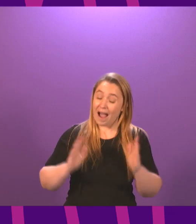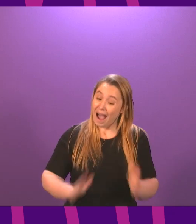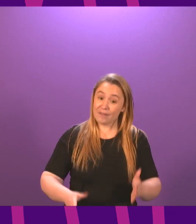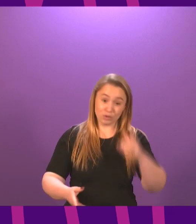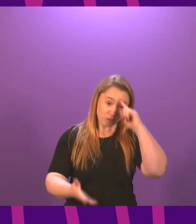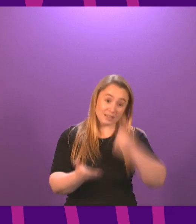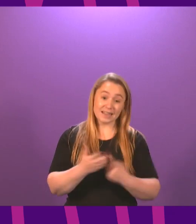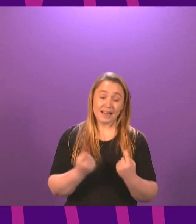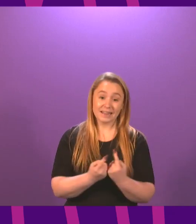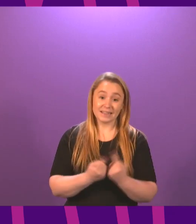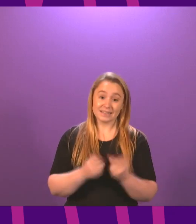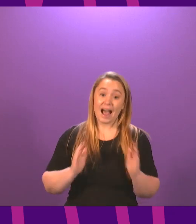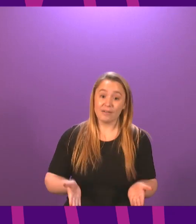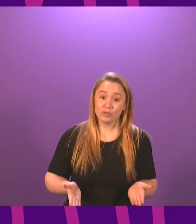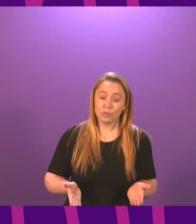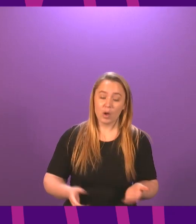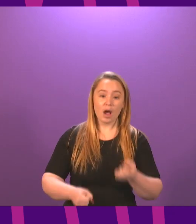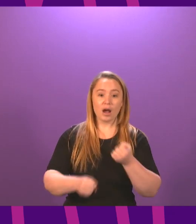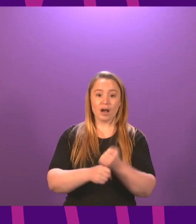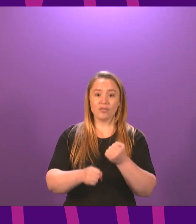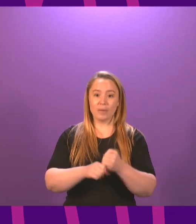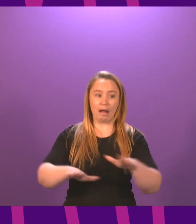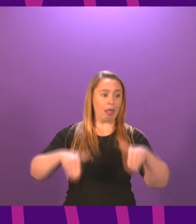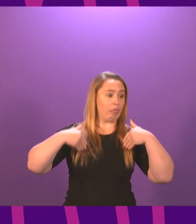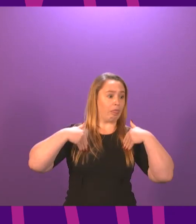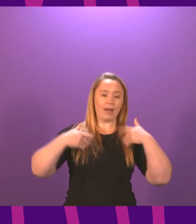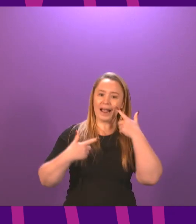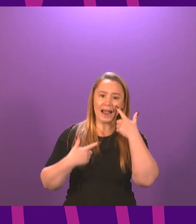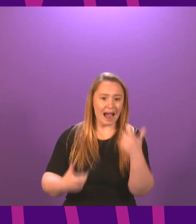such decisions cannot be avoided. Unfortunately, the Government cannot abstain on such decisions